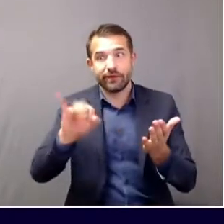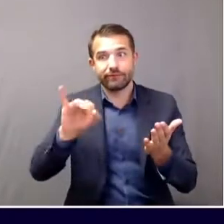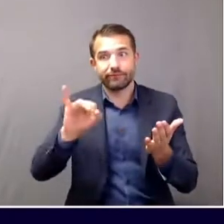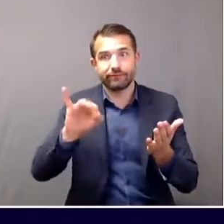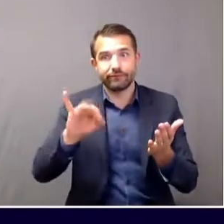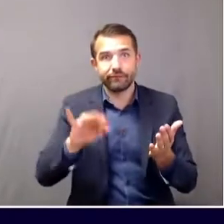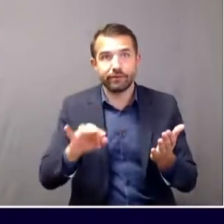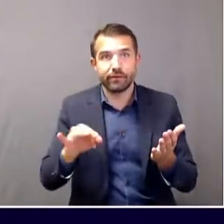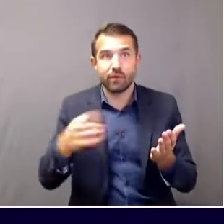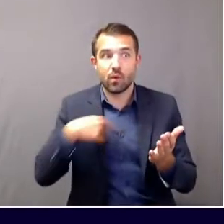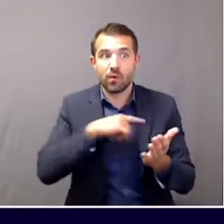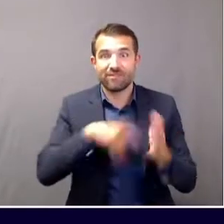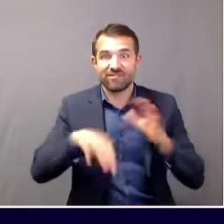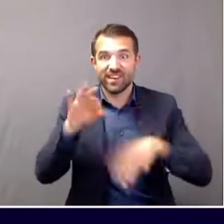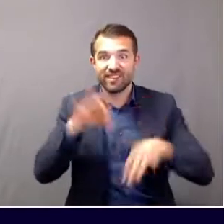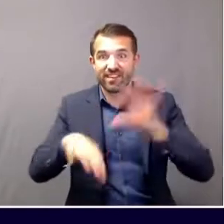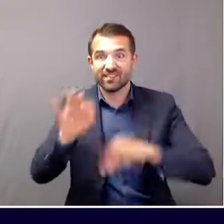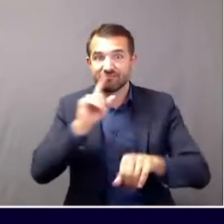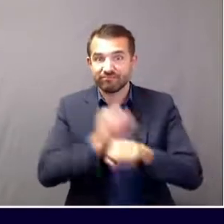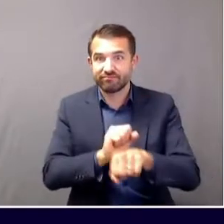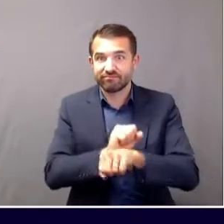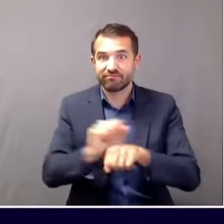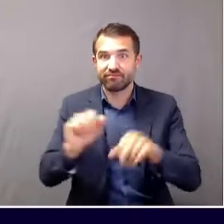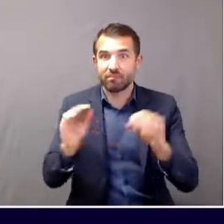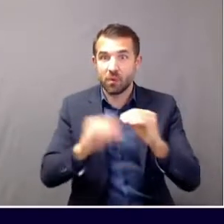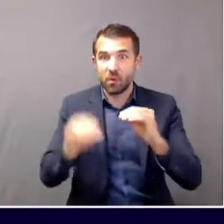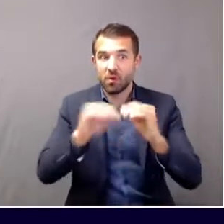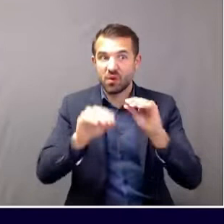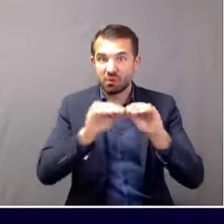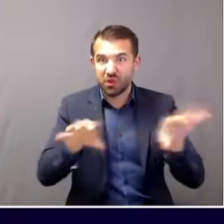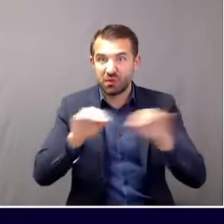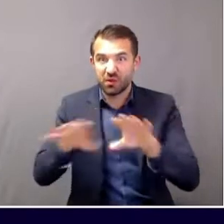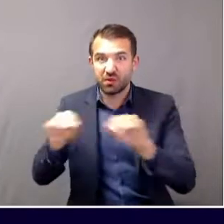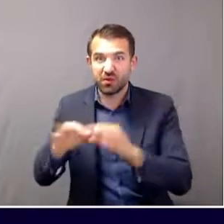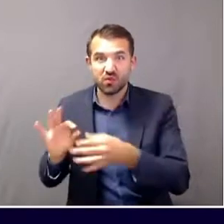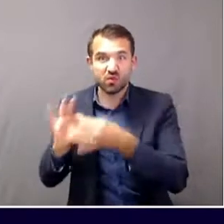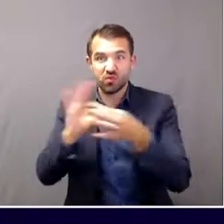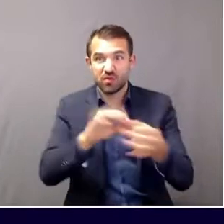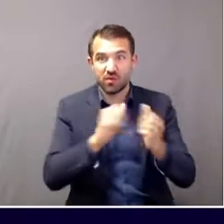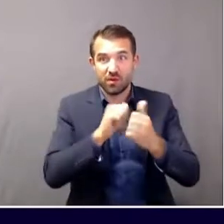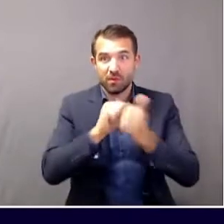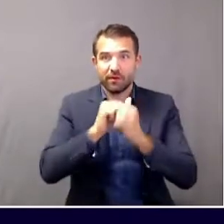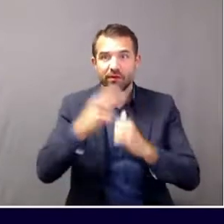D. outbreaks are elevated risks